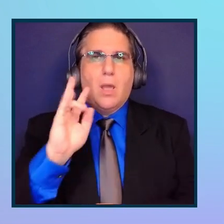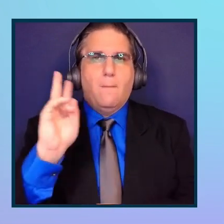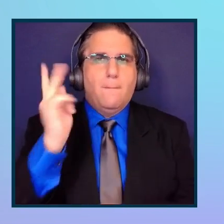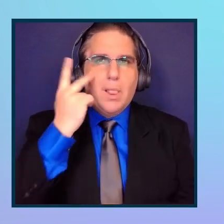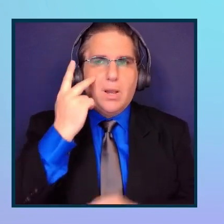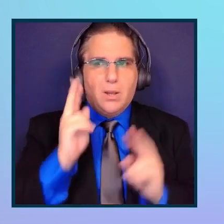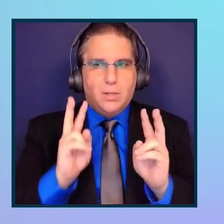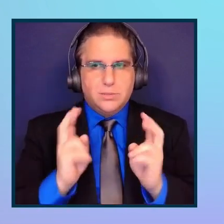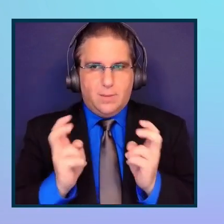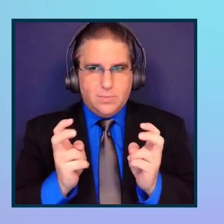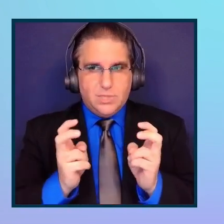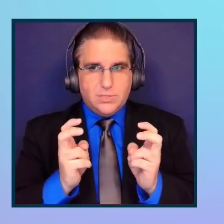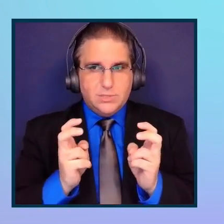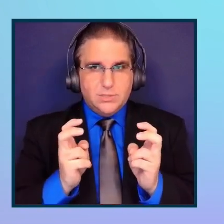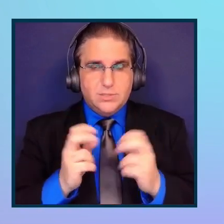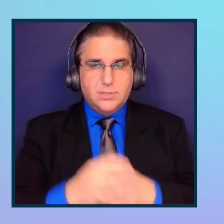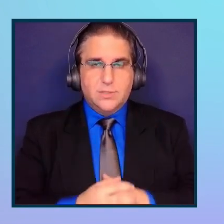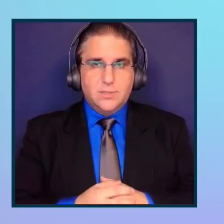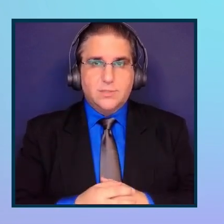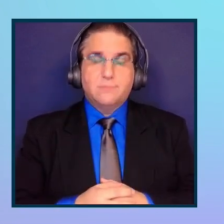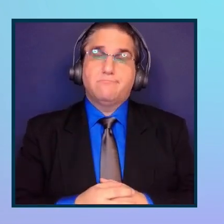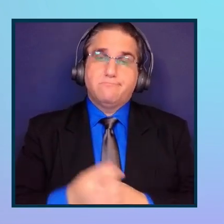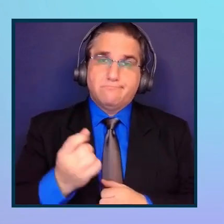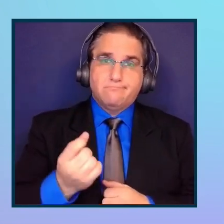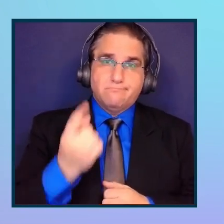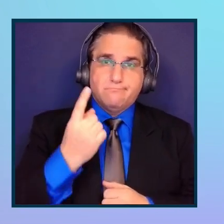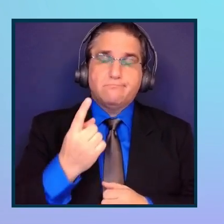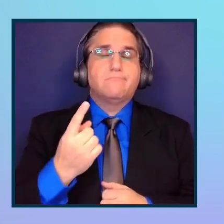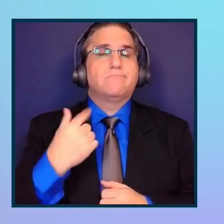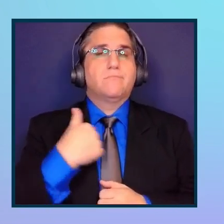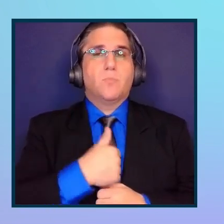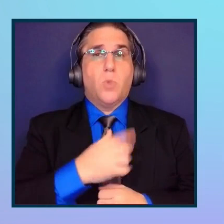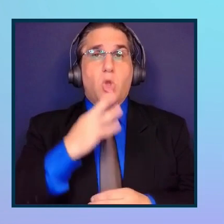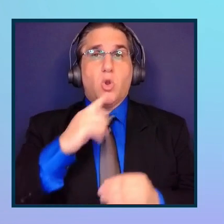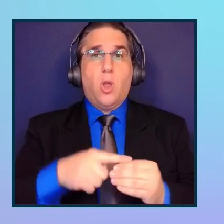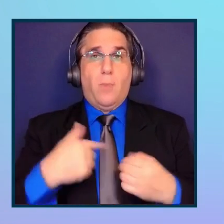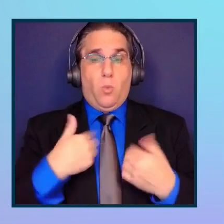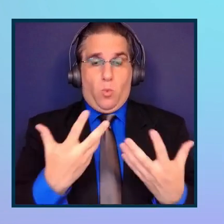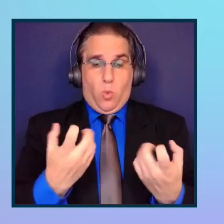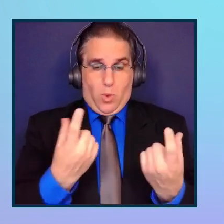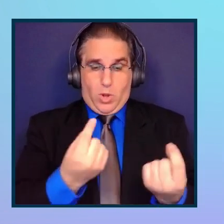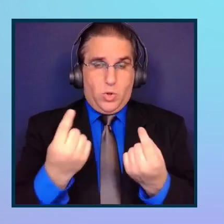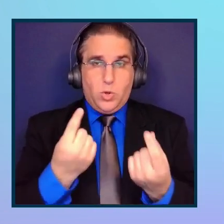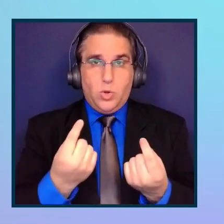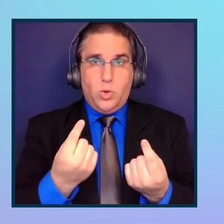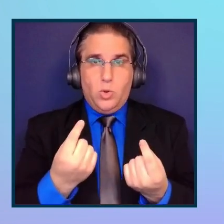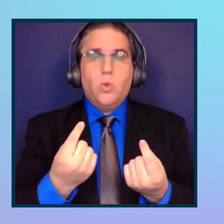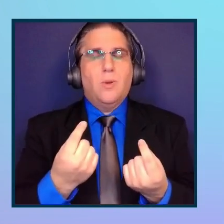there's a disconnect between the things that we are claiming to do and what those claims act actually achieve.